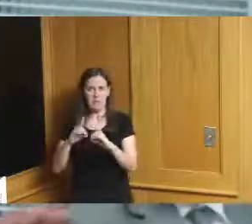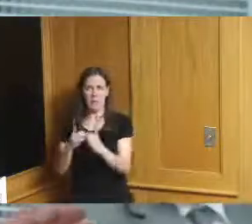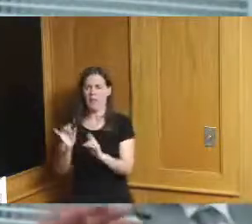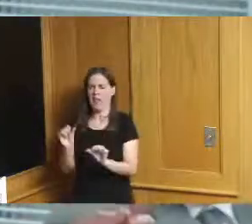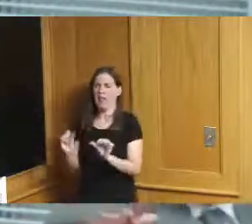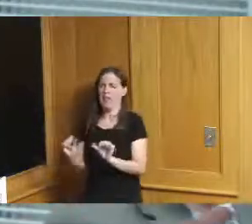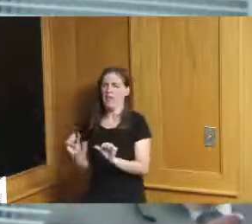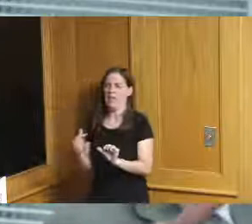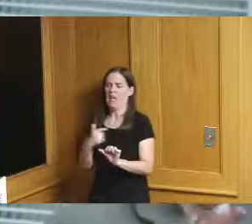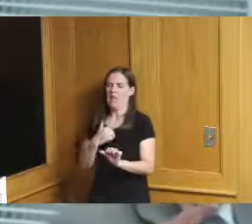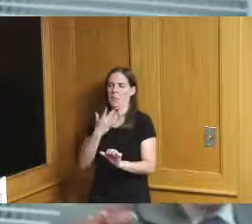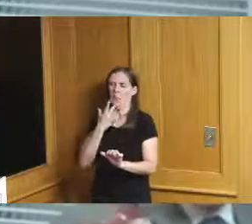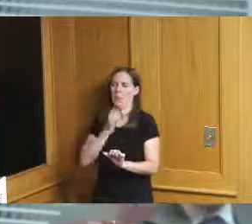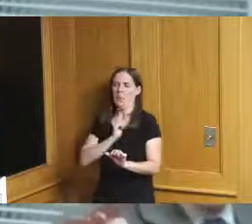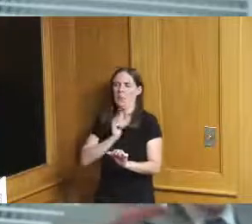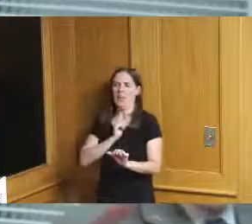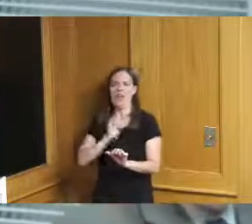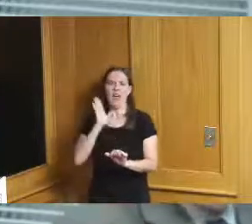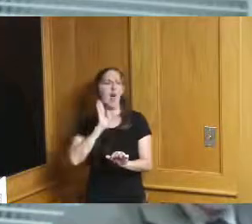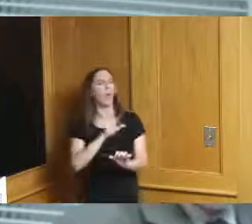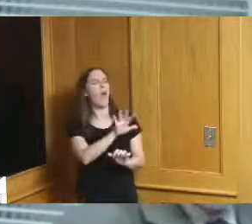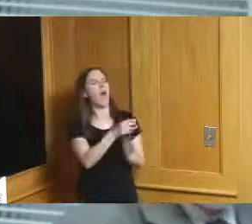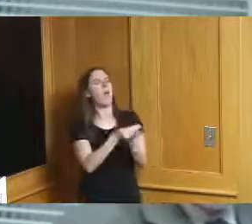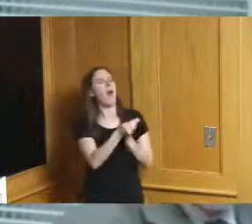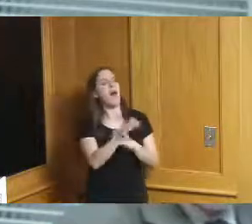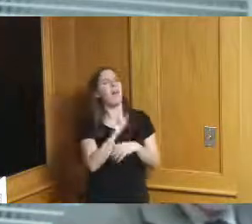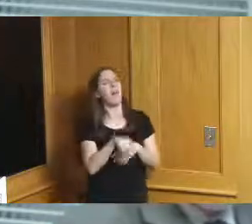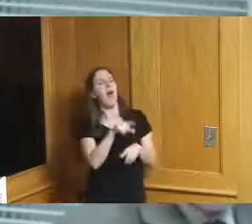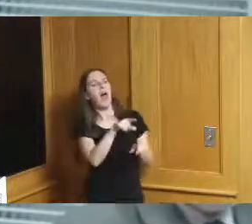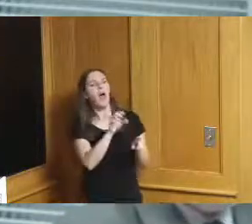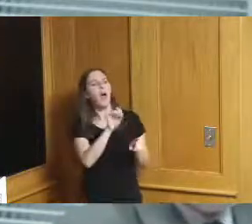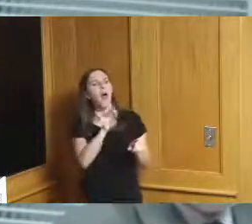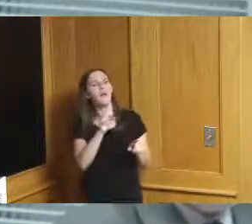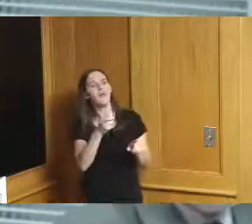buy this off the shelf prop program over here i want to do something else and cages is only good